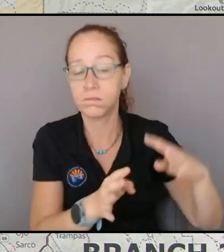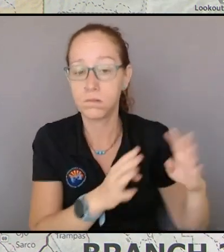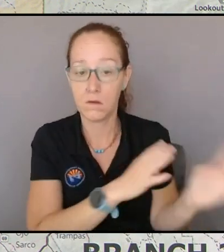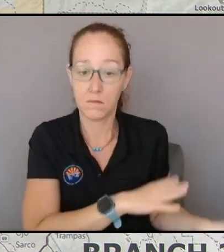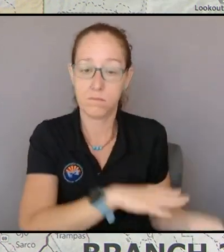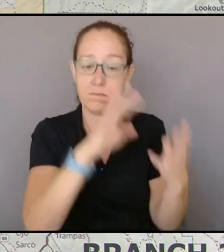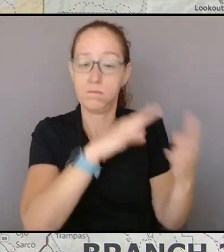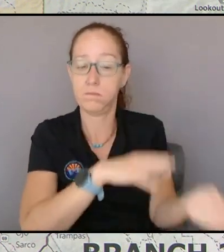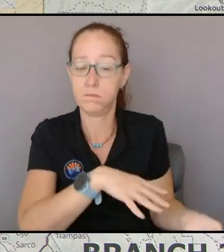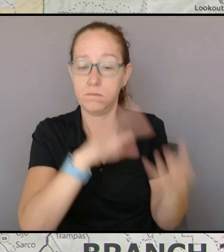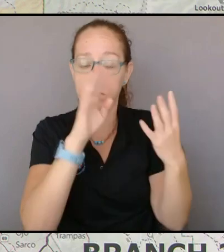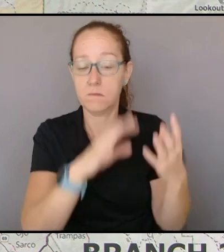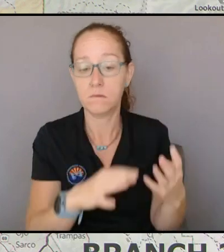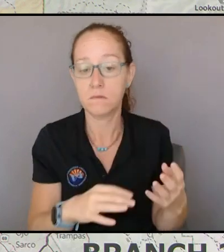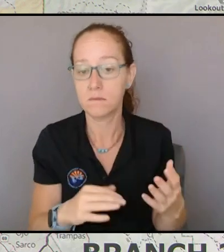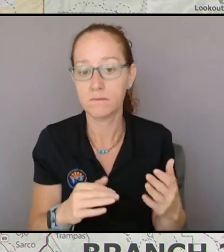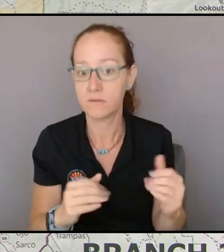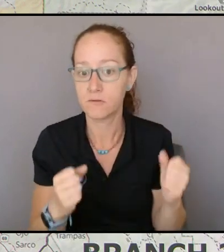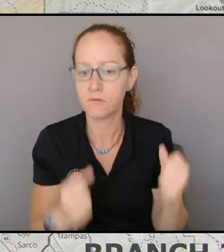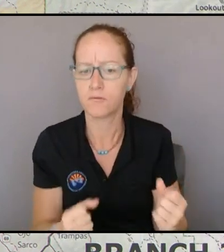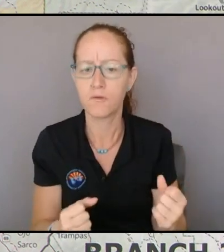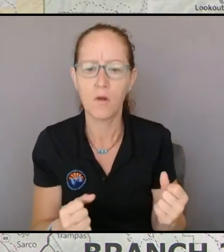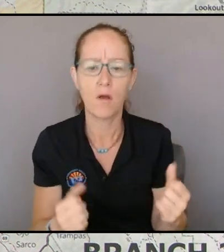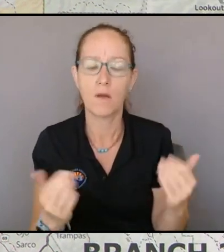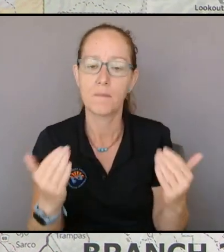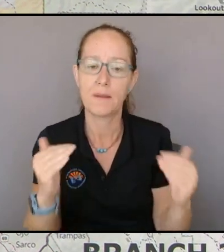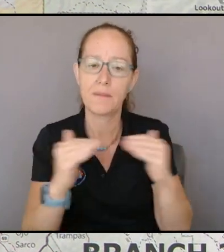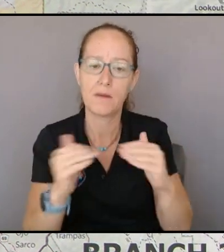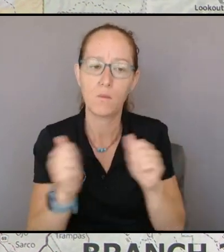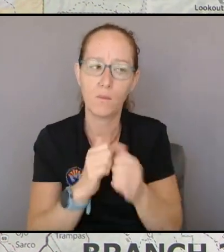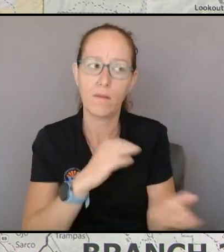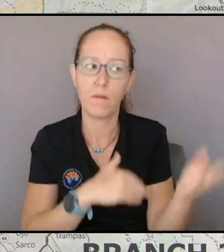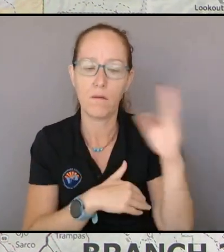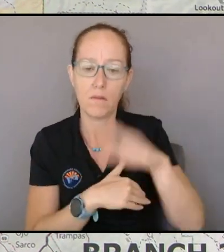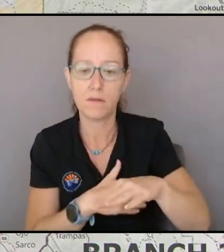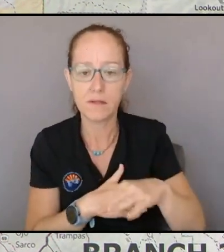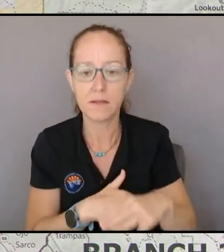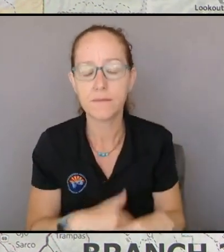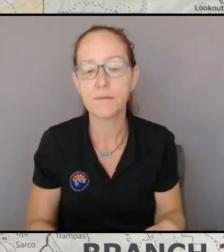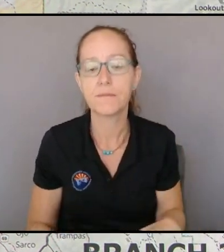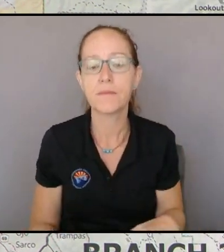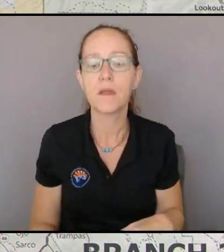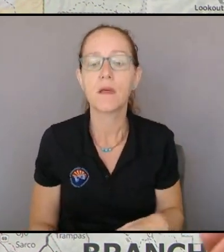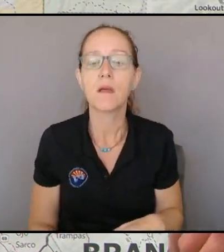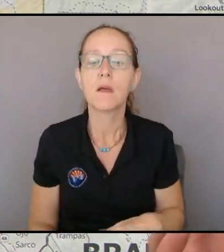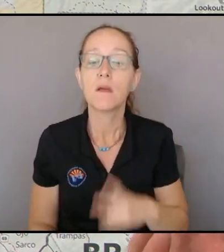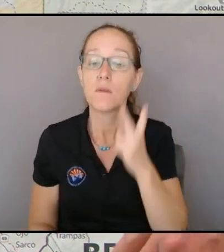that: you know, you have this big ridge that runs through Jicarita Peak and all the way down to the south. So when you have true